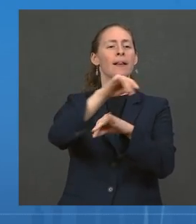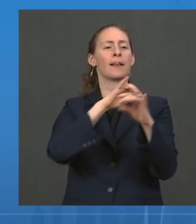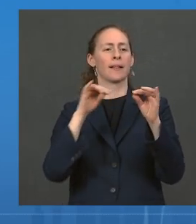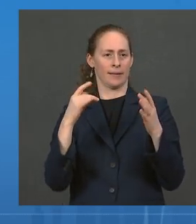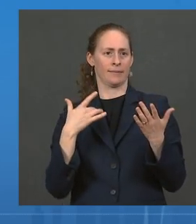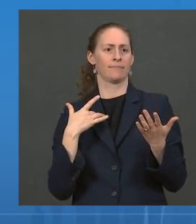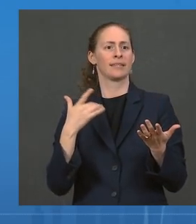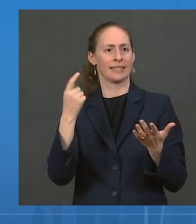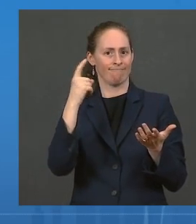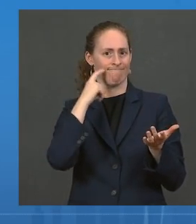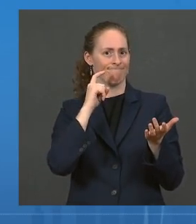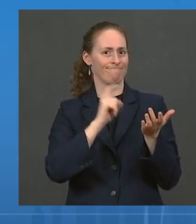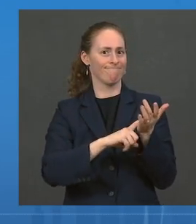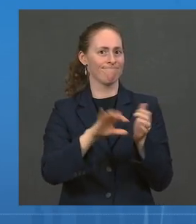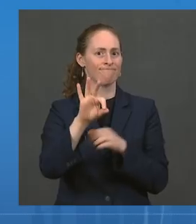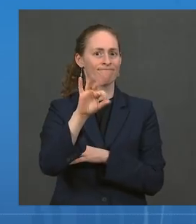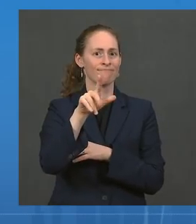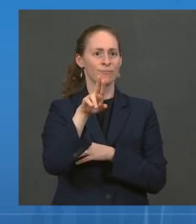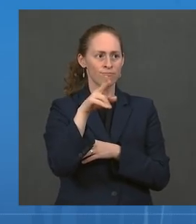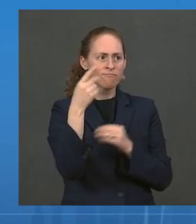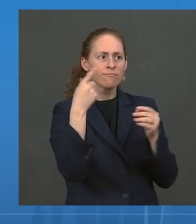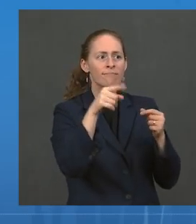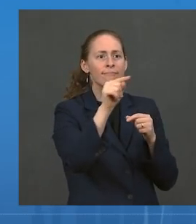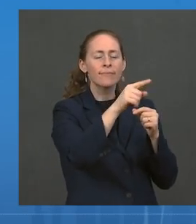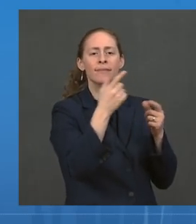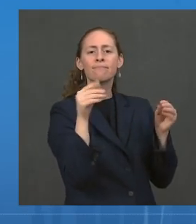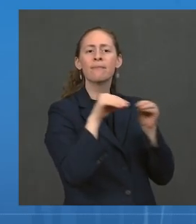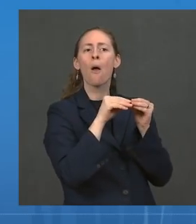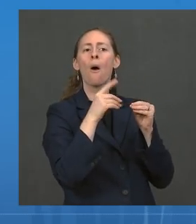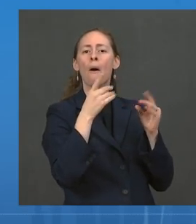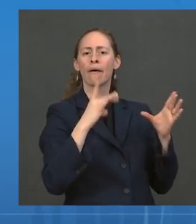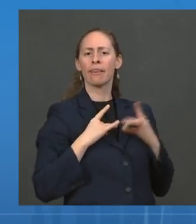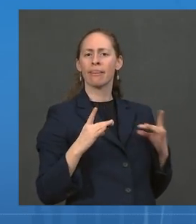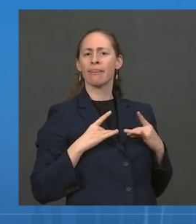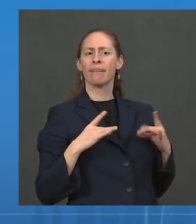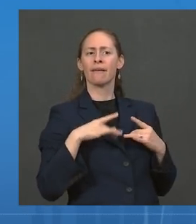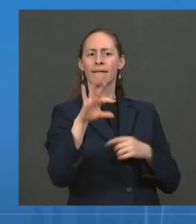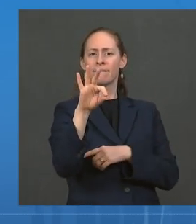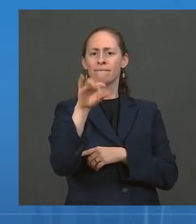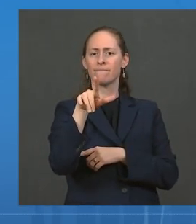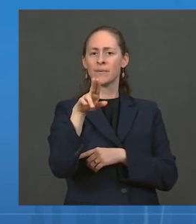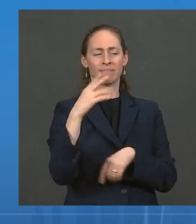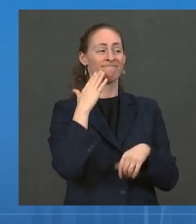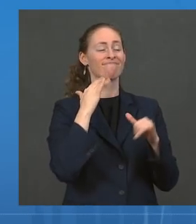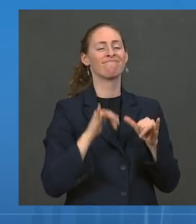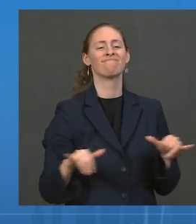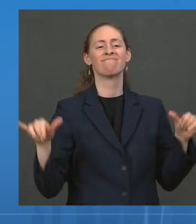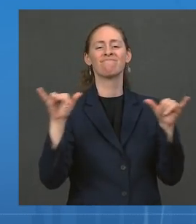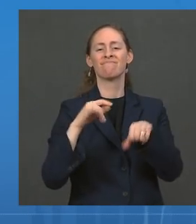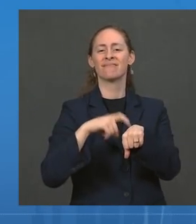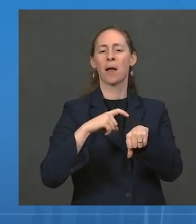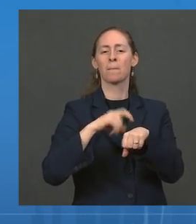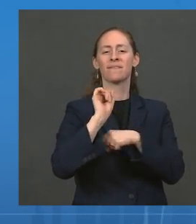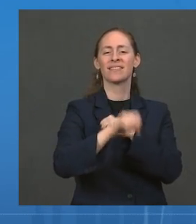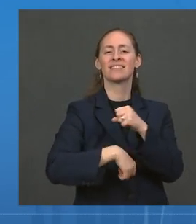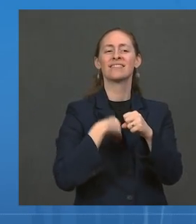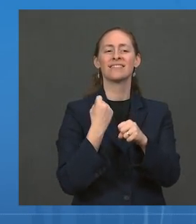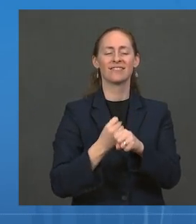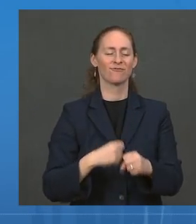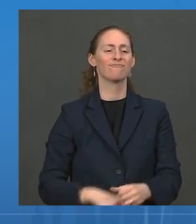that could mark the beginning of the influenza season. We have been anticipating the return of flu viruses this season.